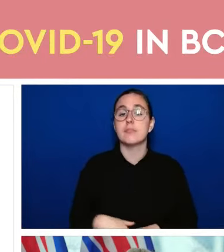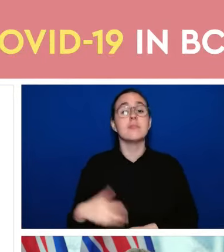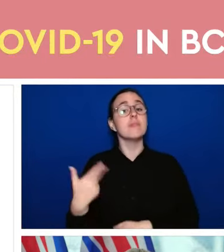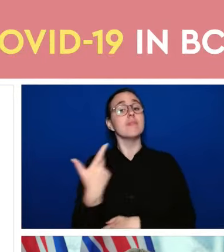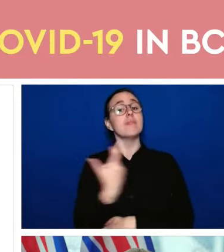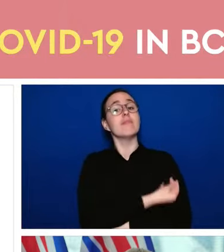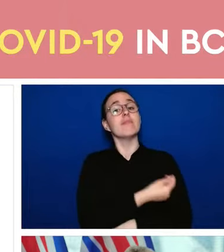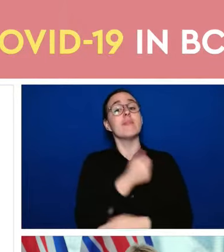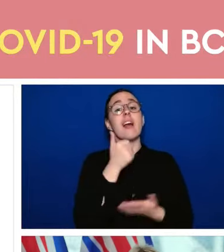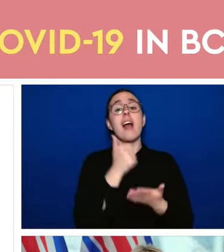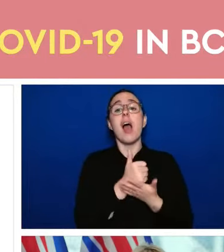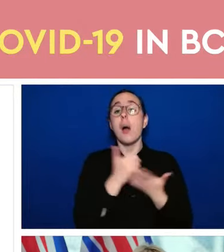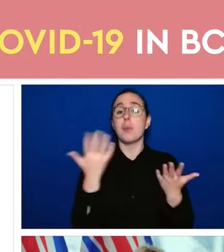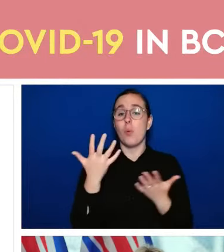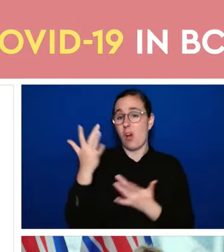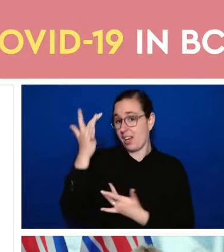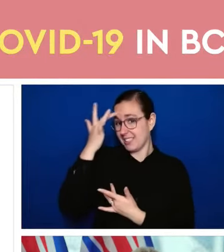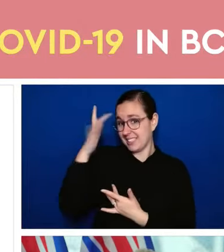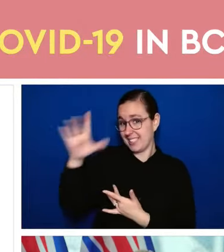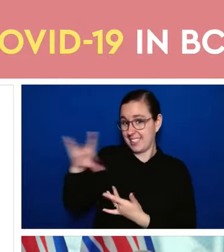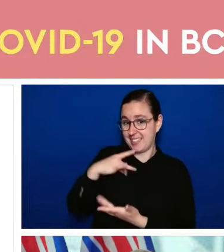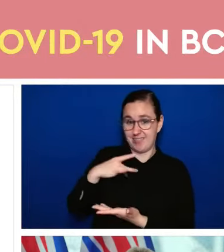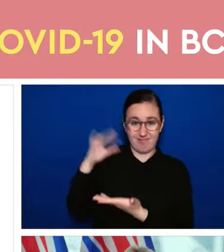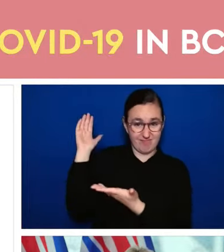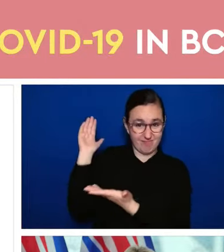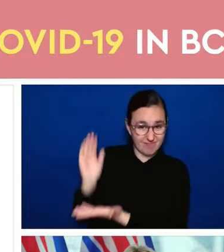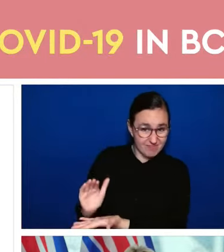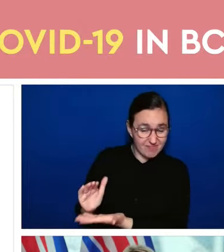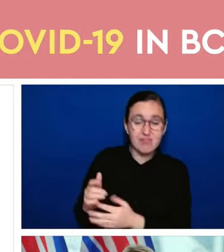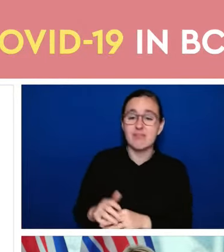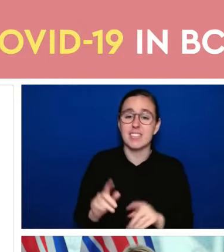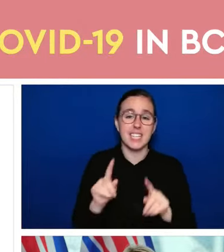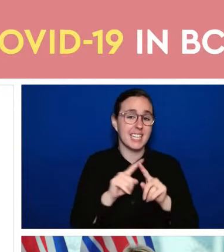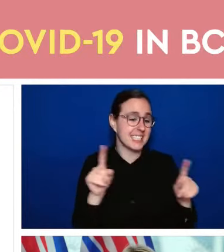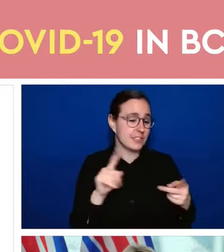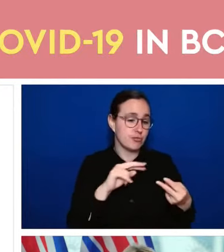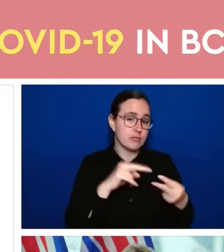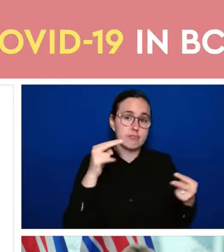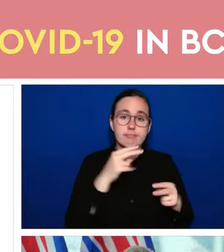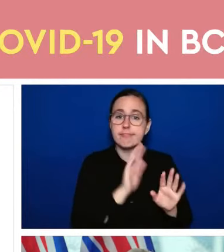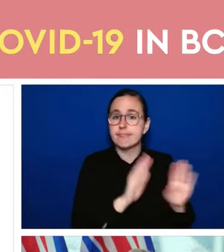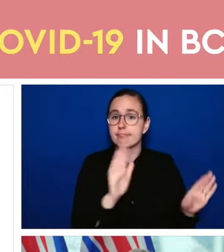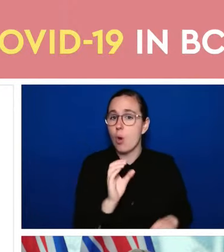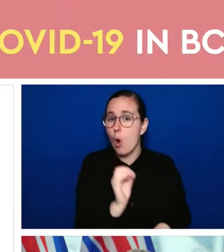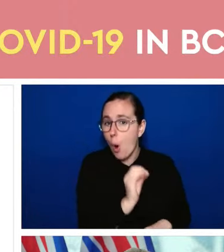overcrowding streams and reduce your short brisk of having long